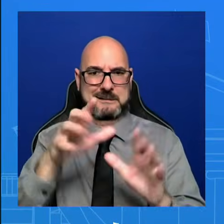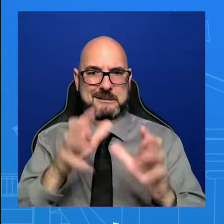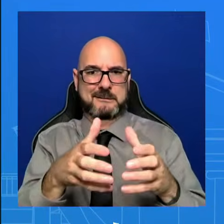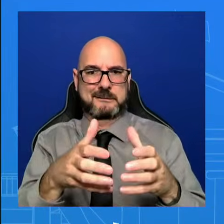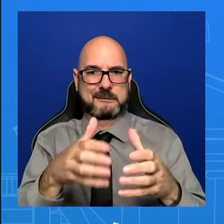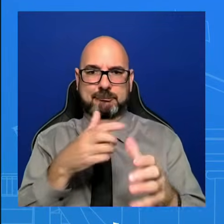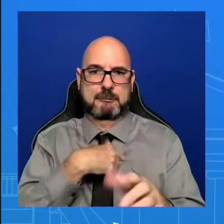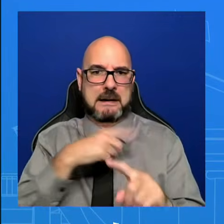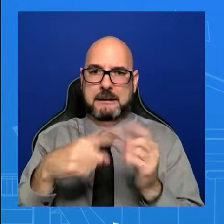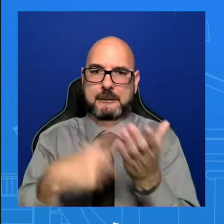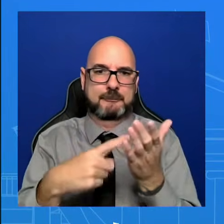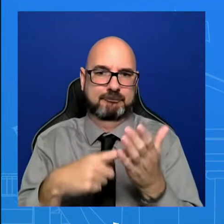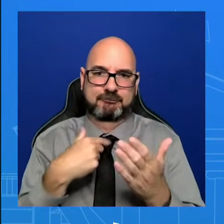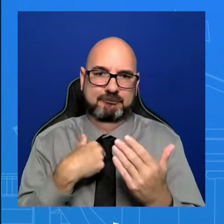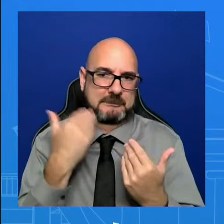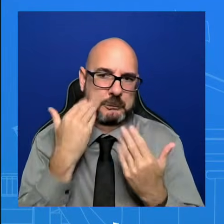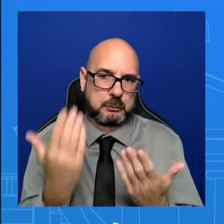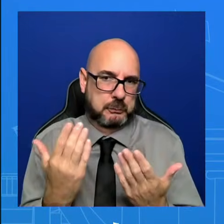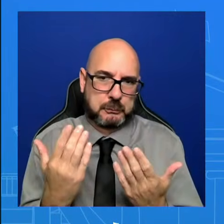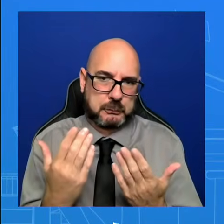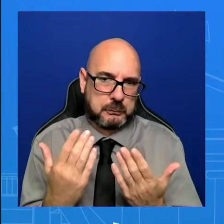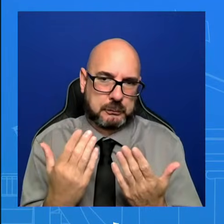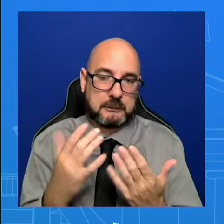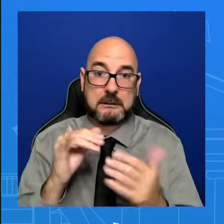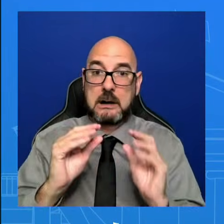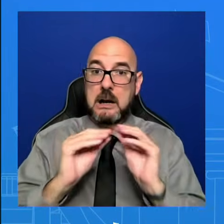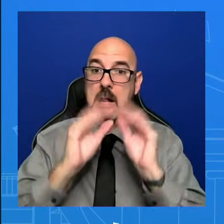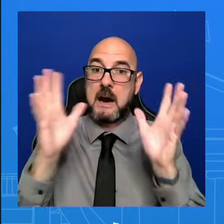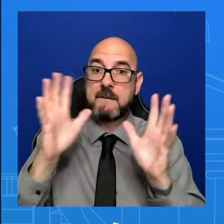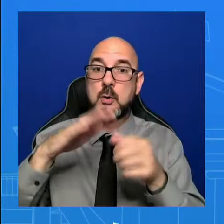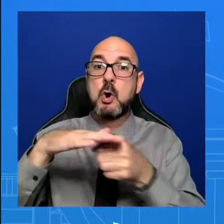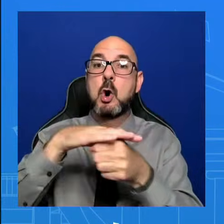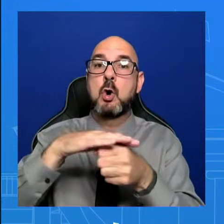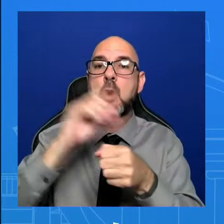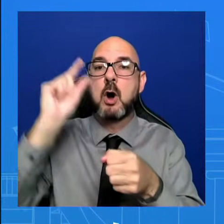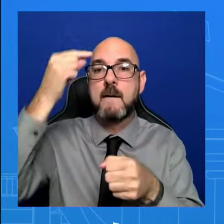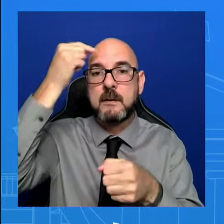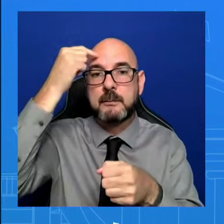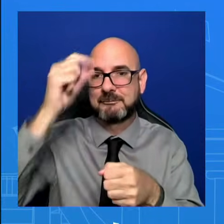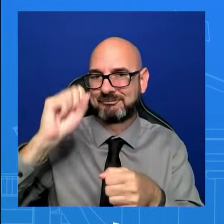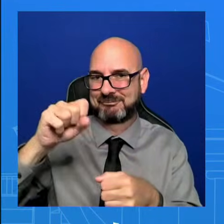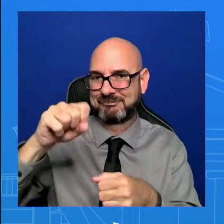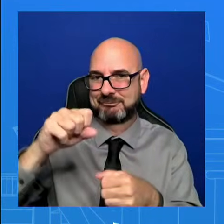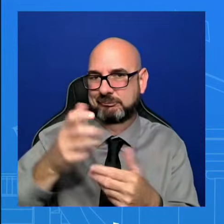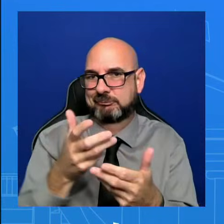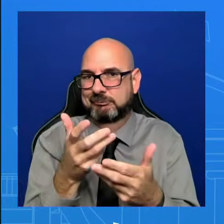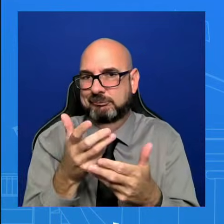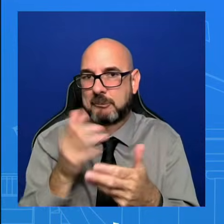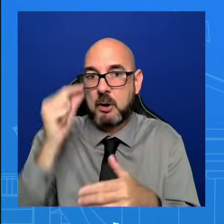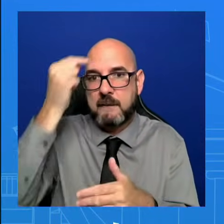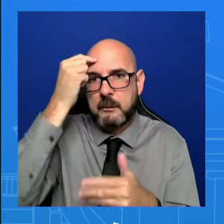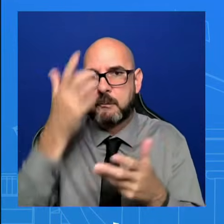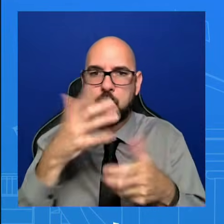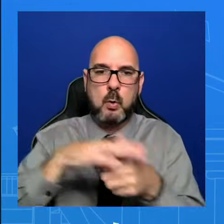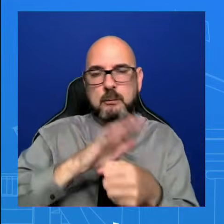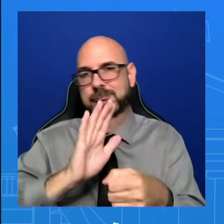That is obviously something that local governments -- local official -- I keep saying "local government" -- local officials are going to speak to.